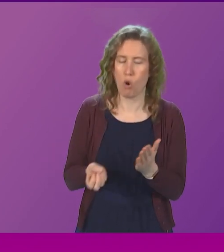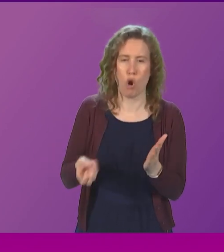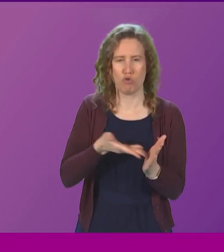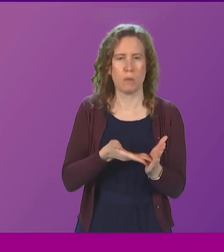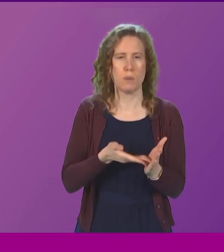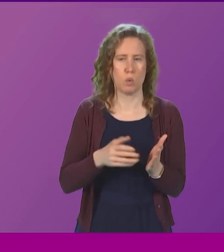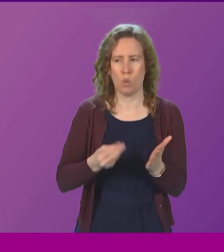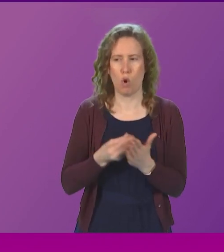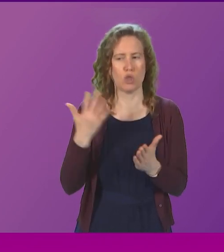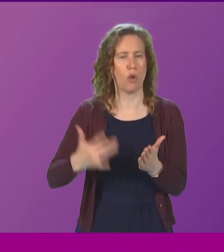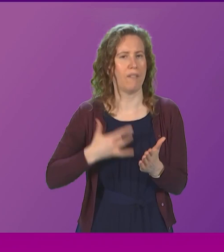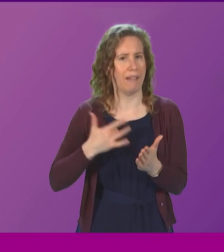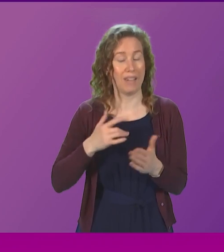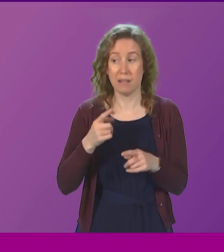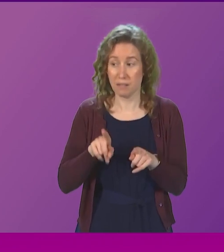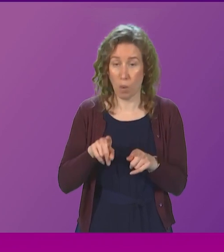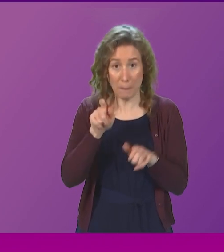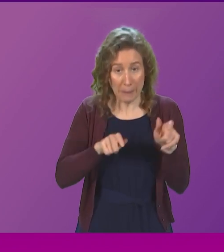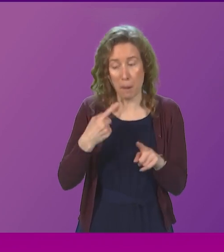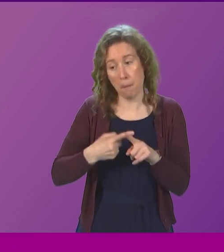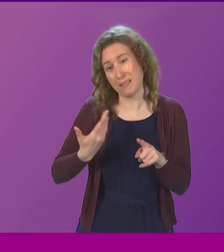people and businesses across Scotland.